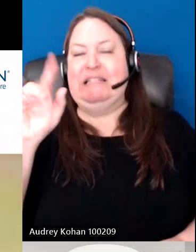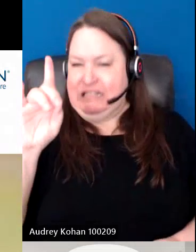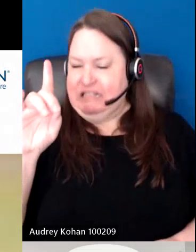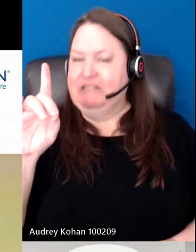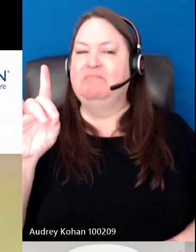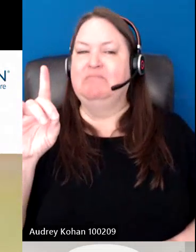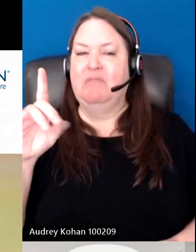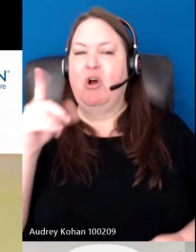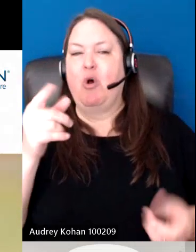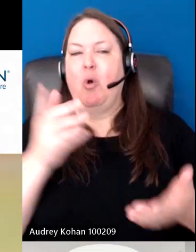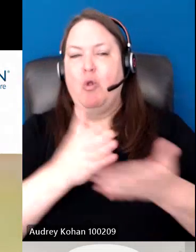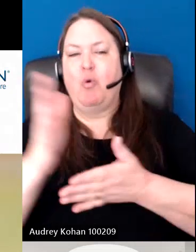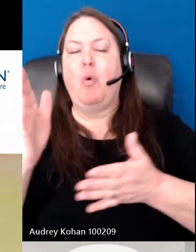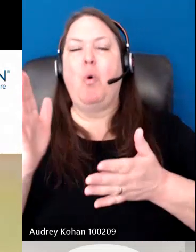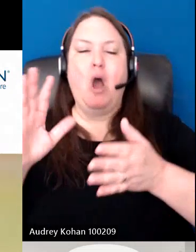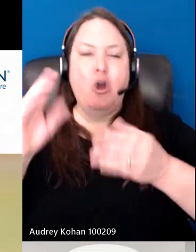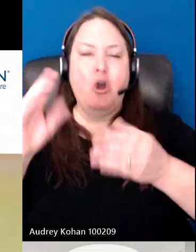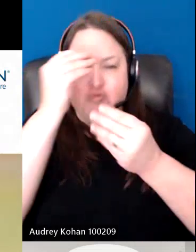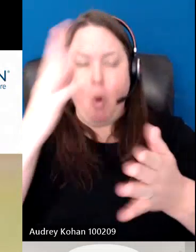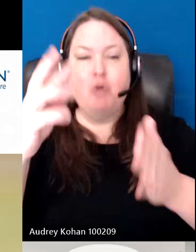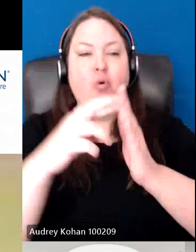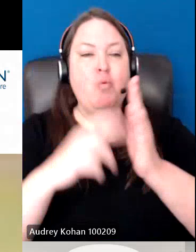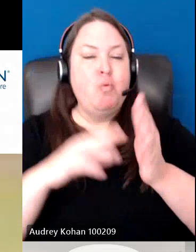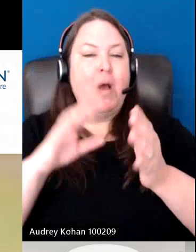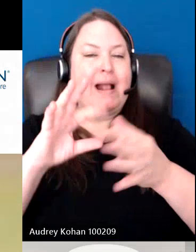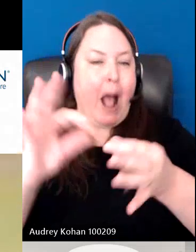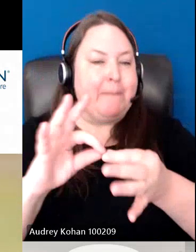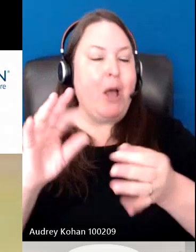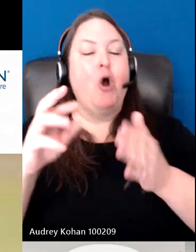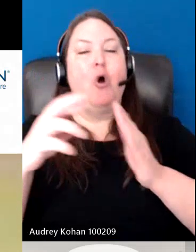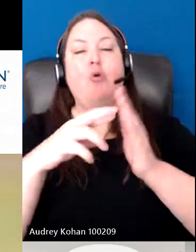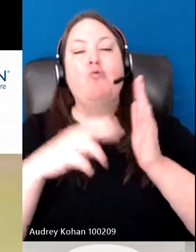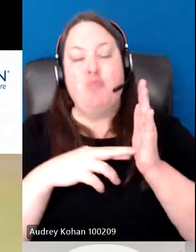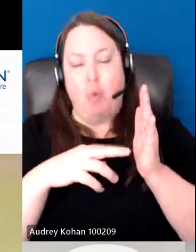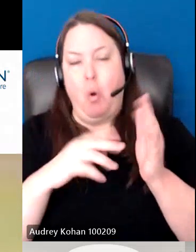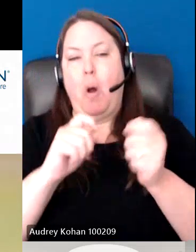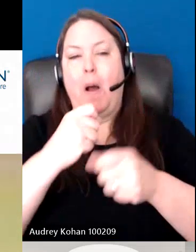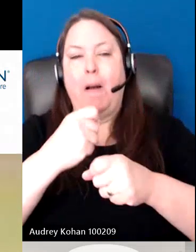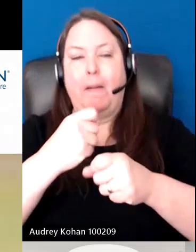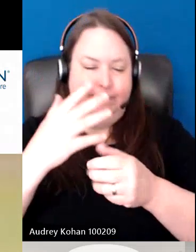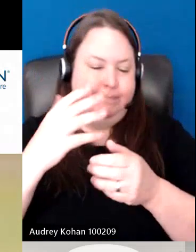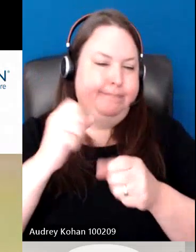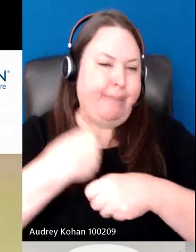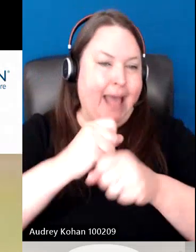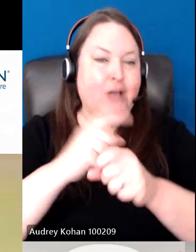notice and comment rule making to change the original Obama administration's regulation uh